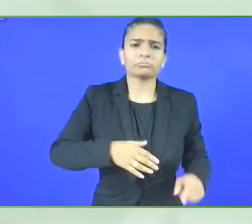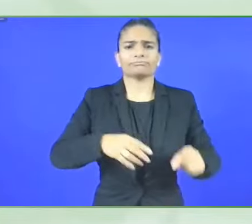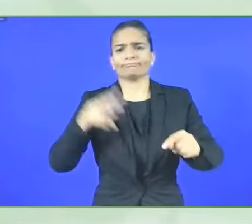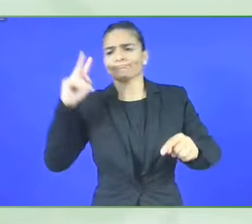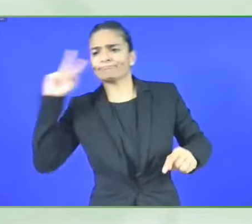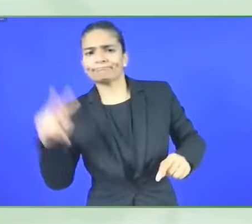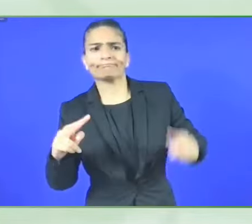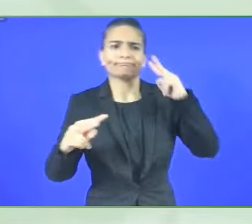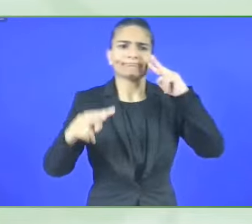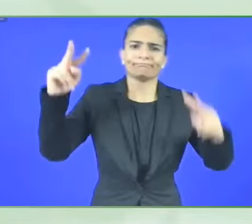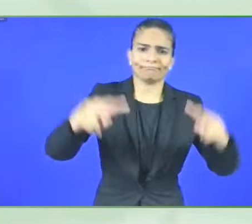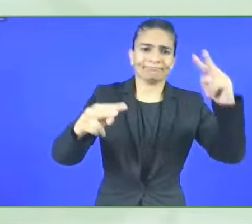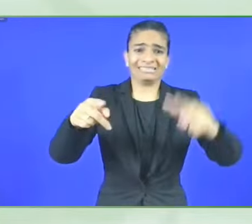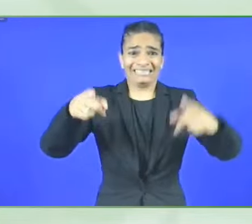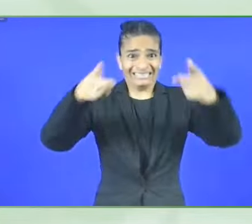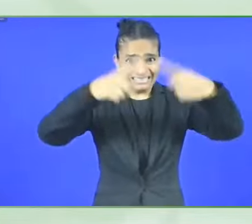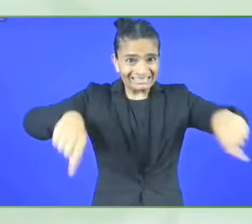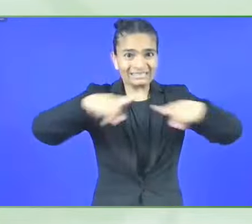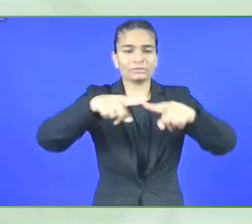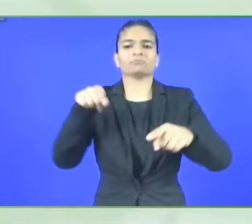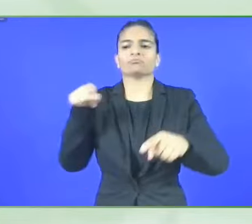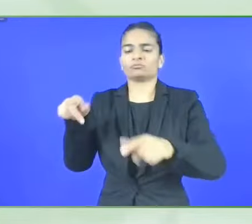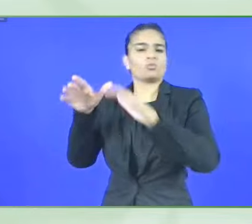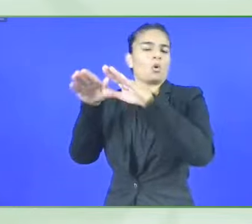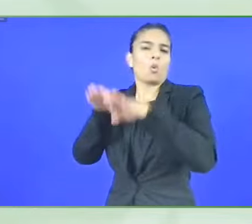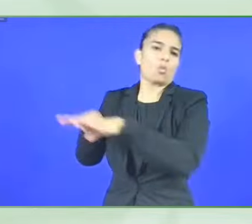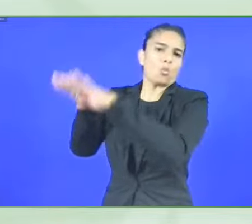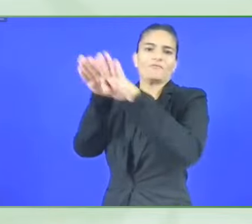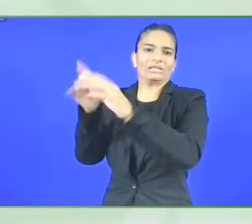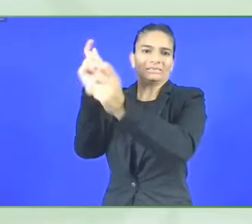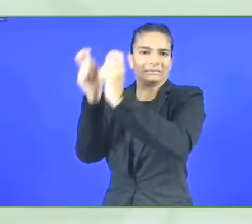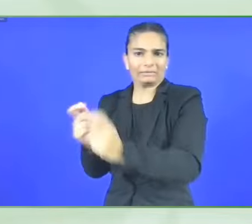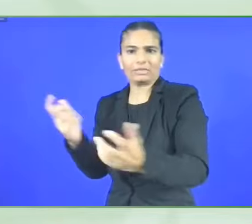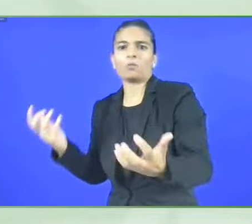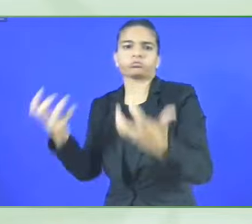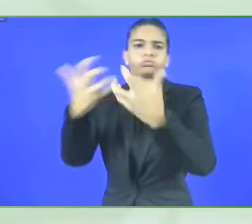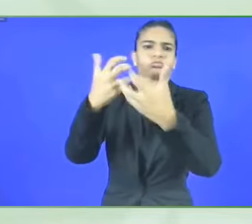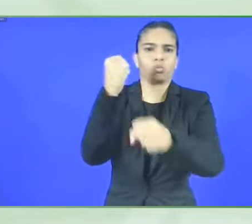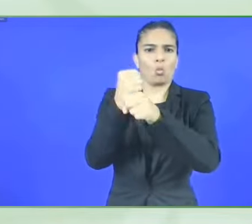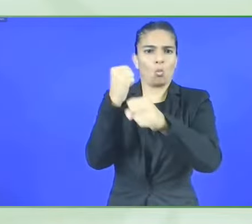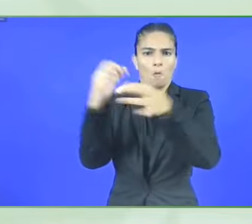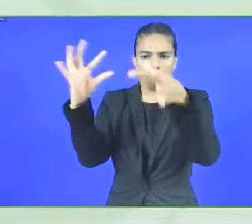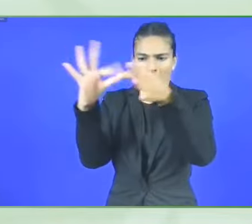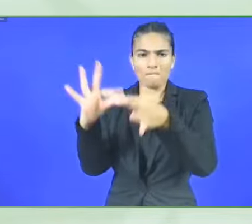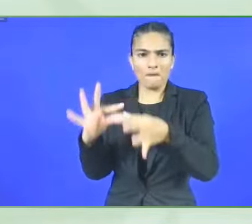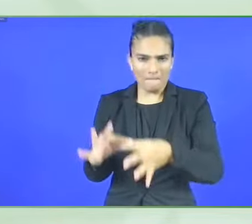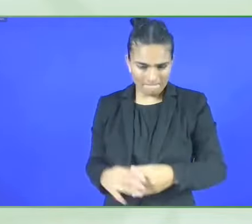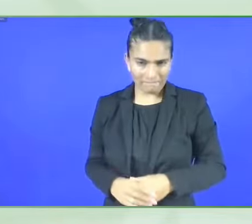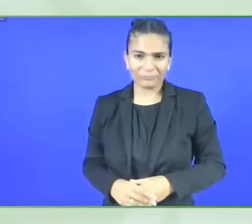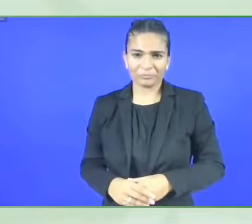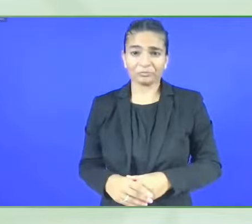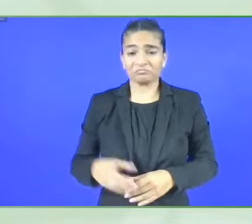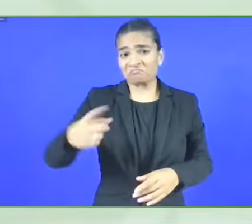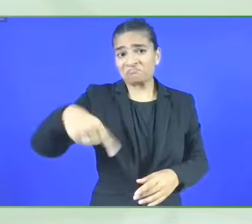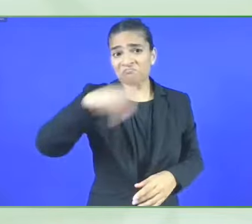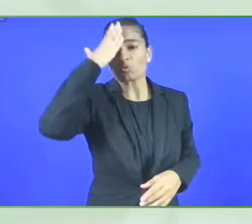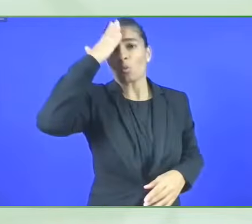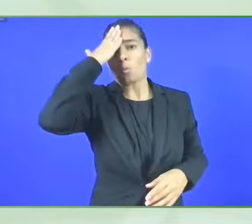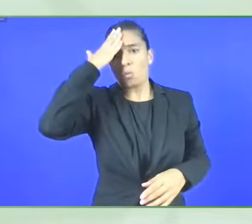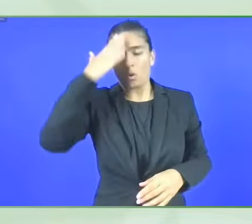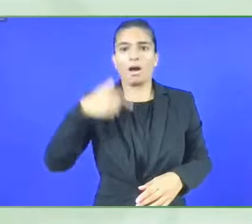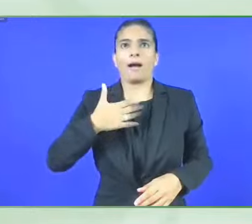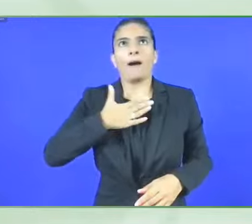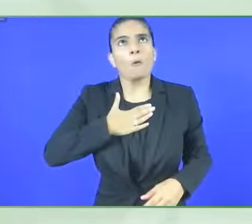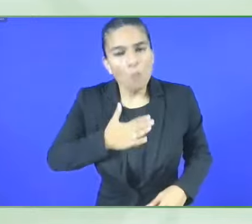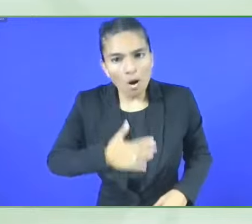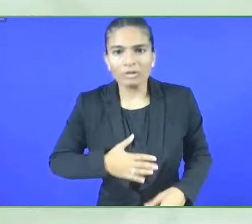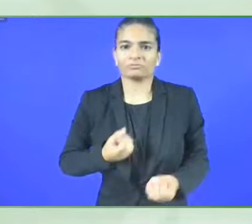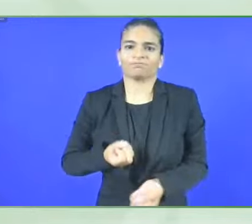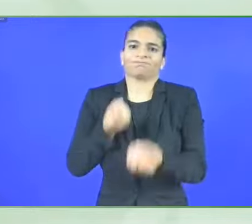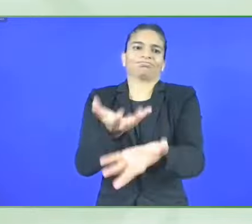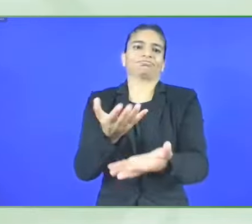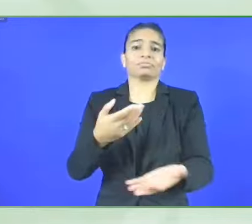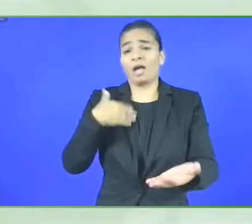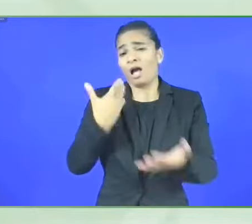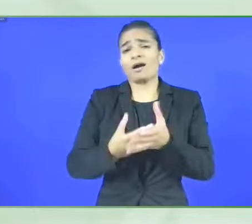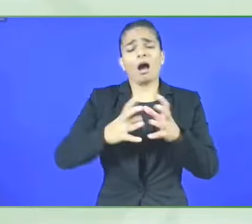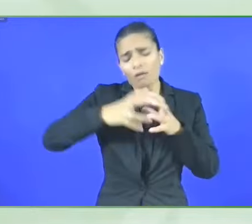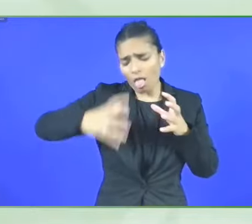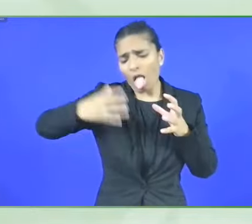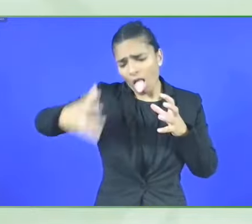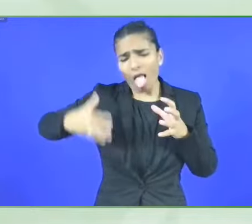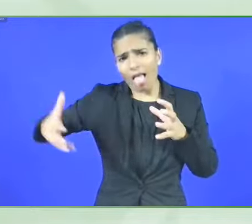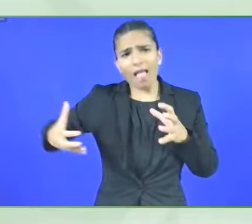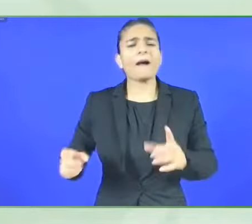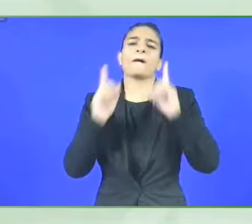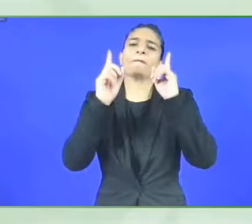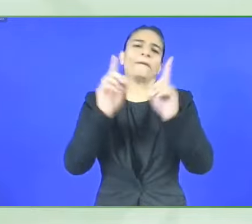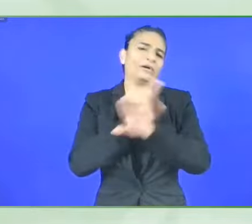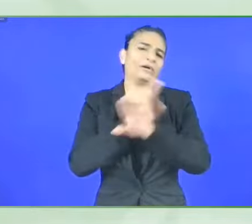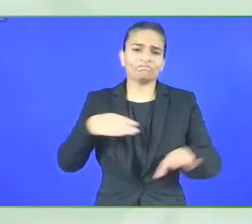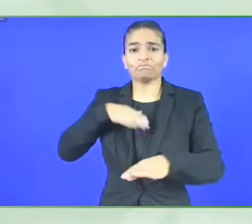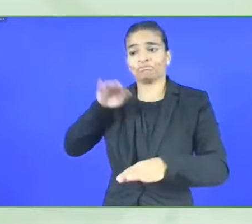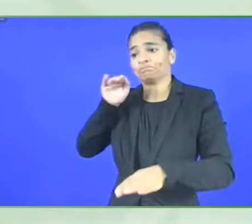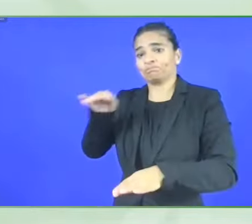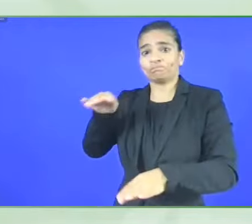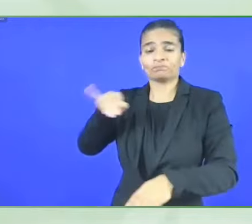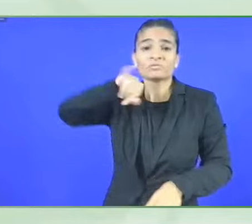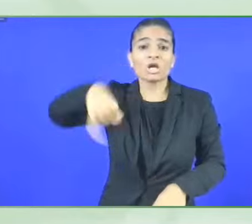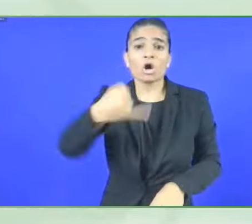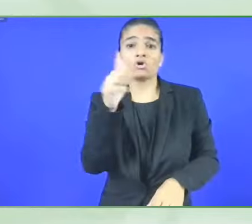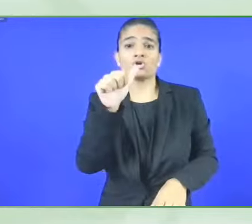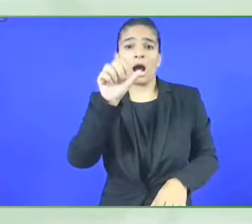We have obligated ourselves when we use and regulate Universal Design in research and